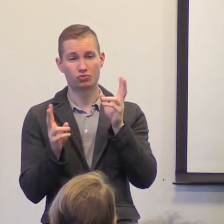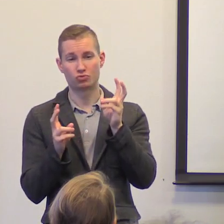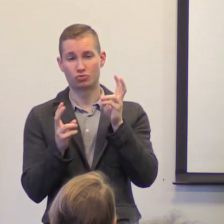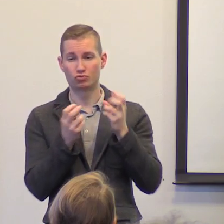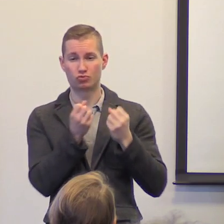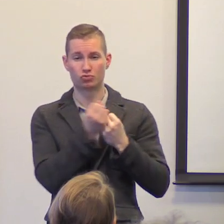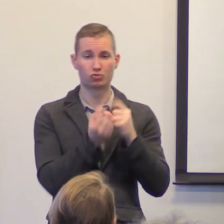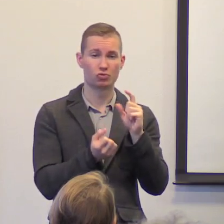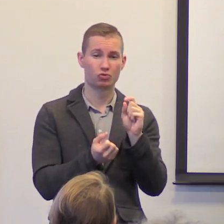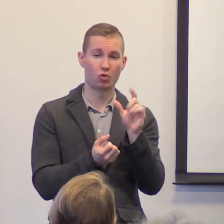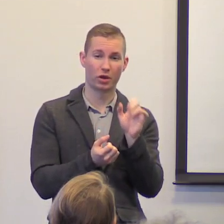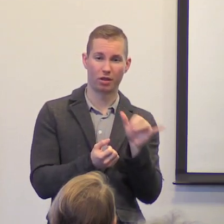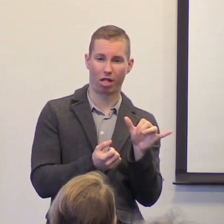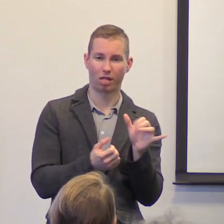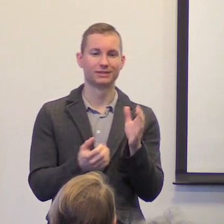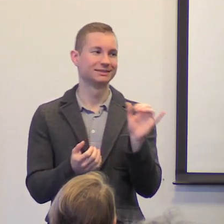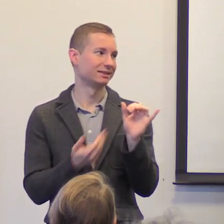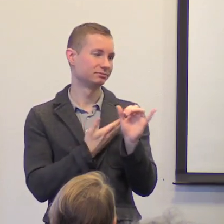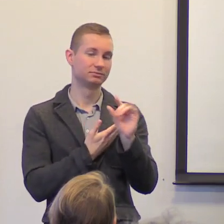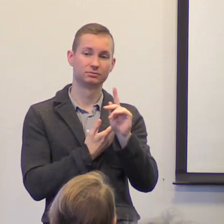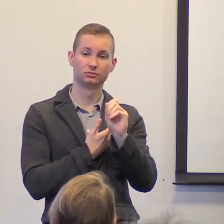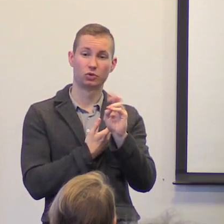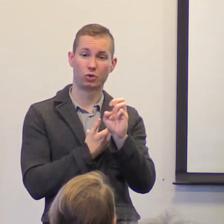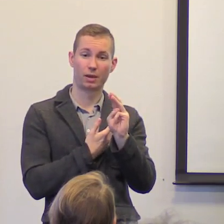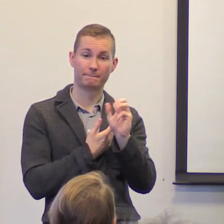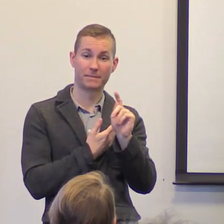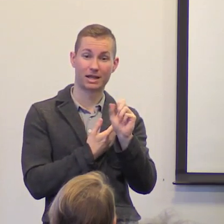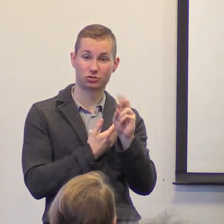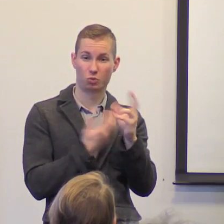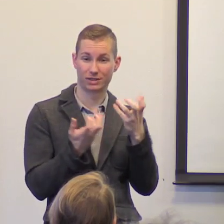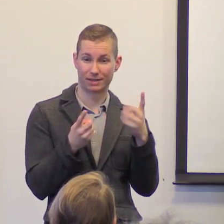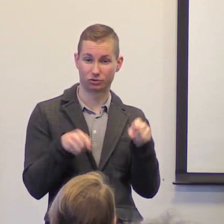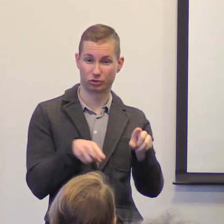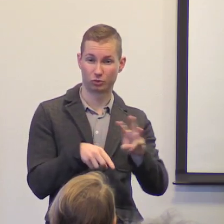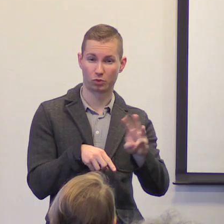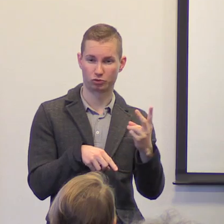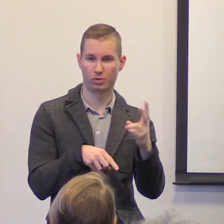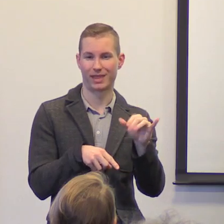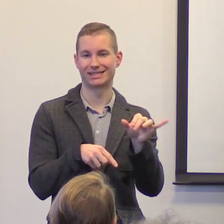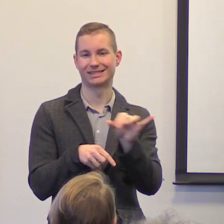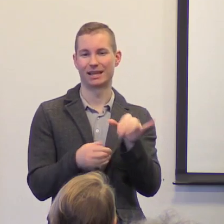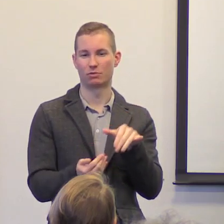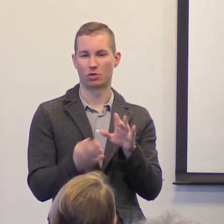Same as Korematsu, what was happening during World War II. Same approach as during the Palmer Raids.